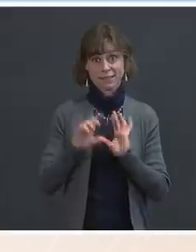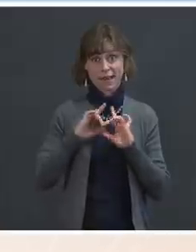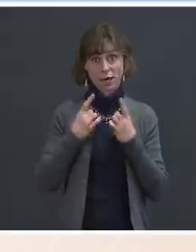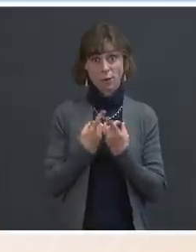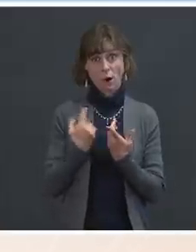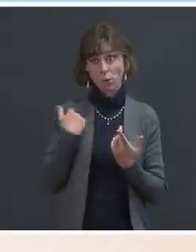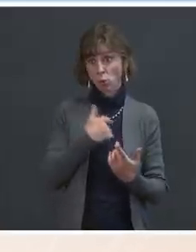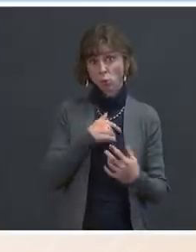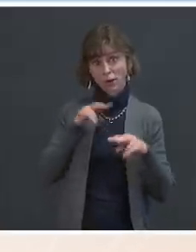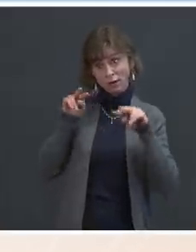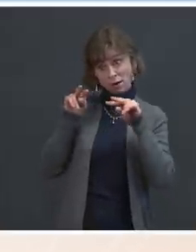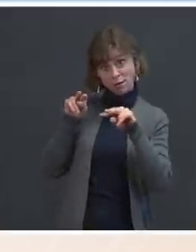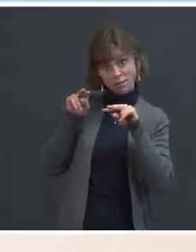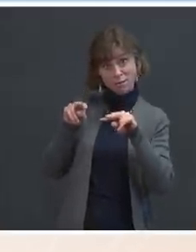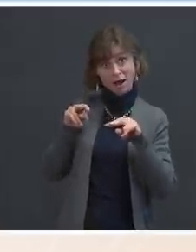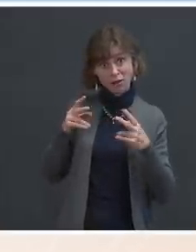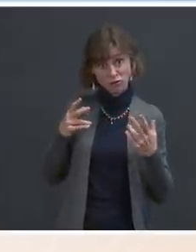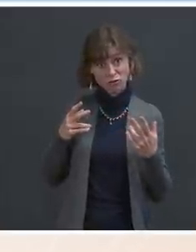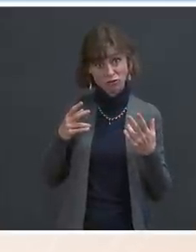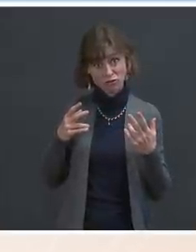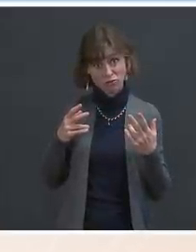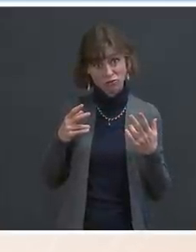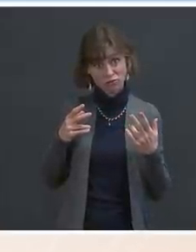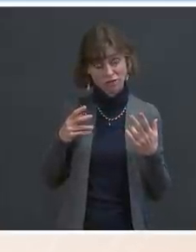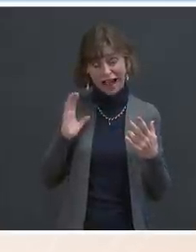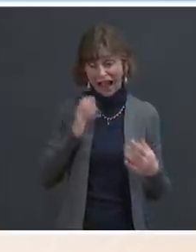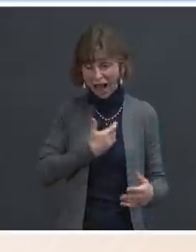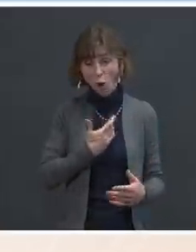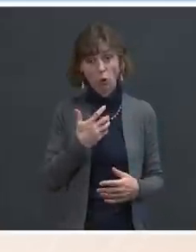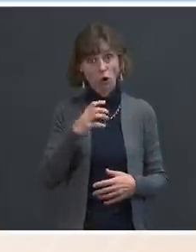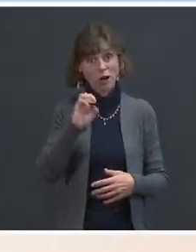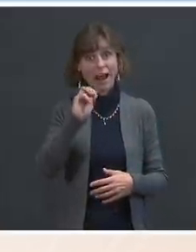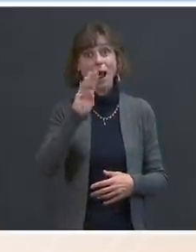Our embassies and people that we work with are looked at